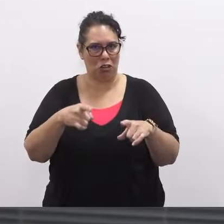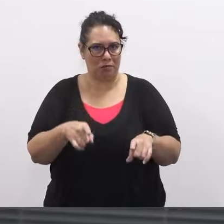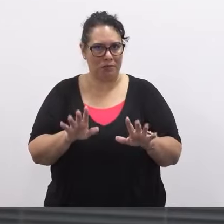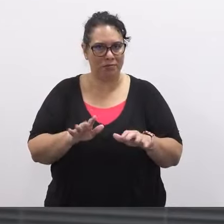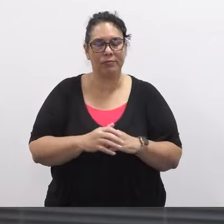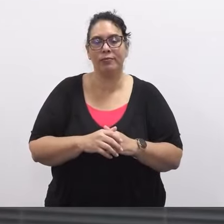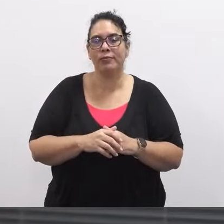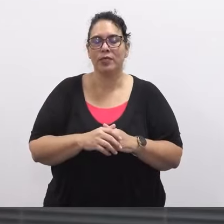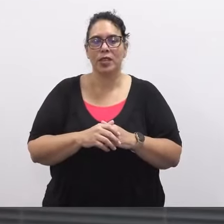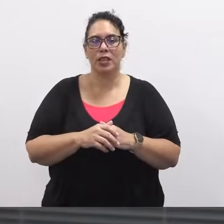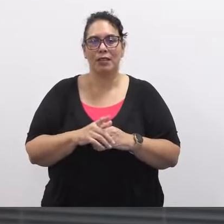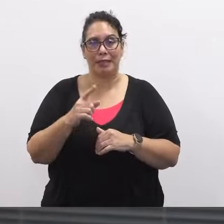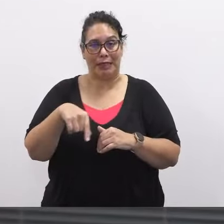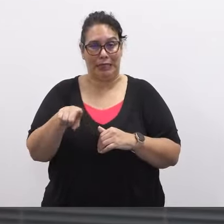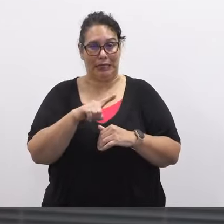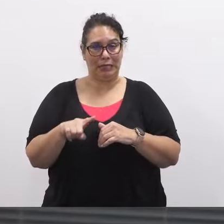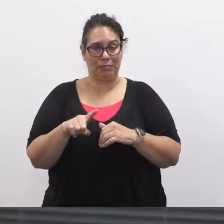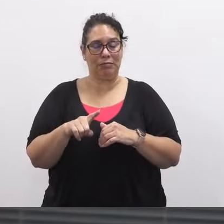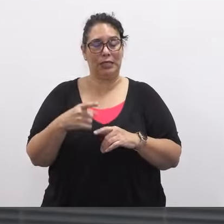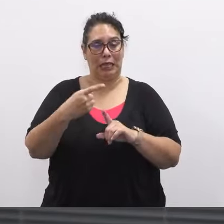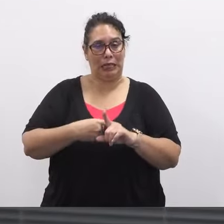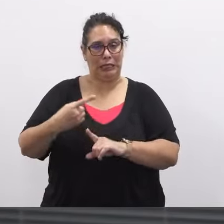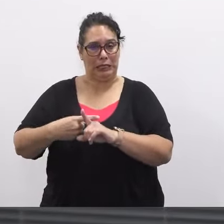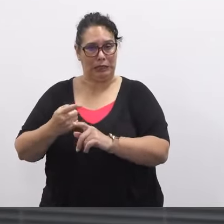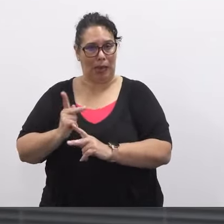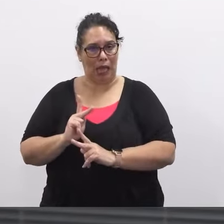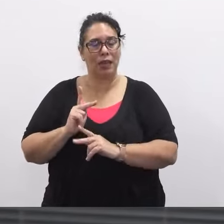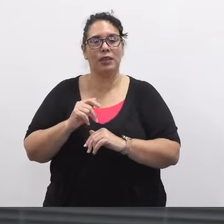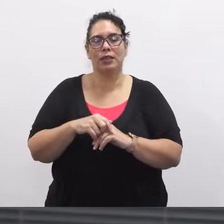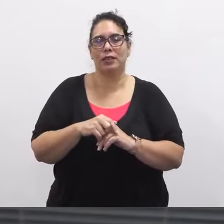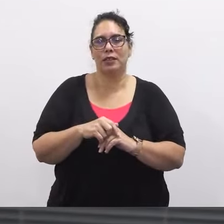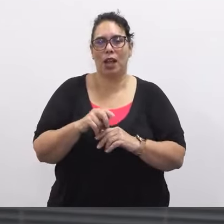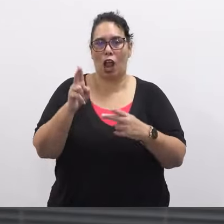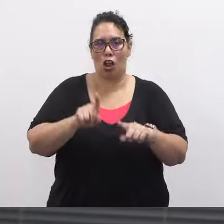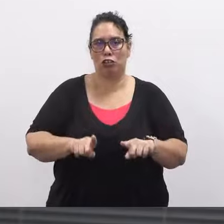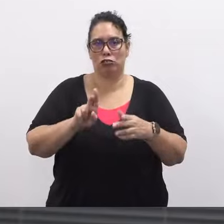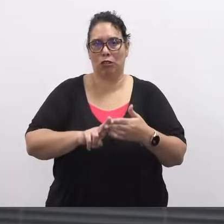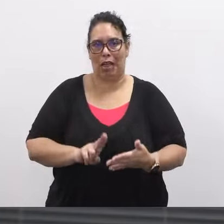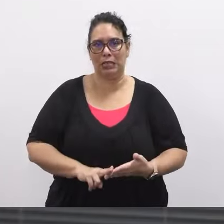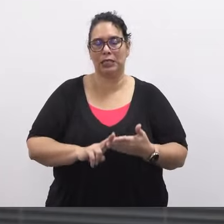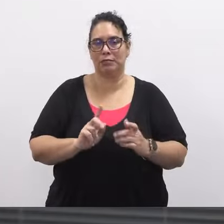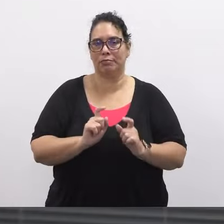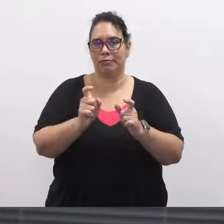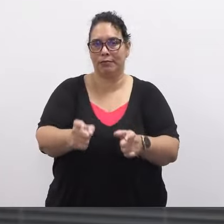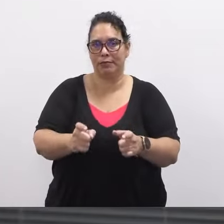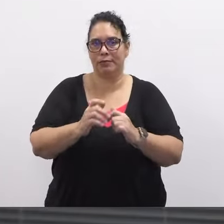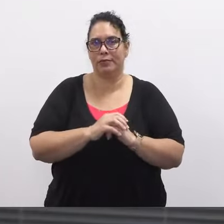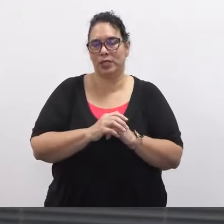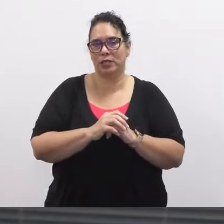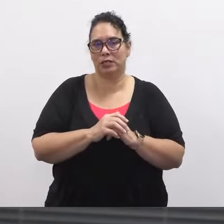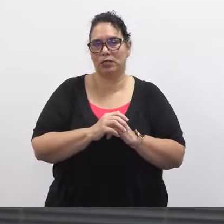Under these provisions, lease-leaseback contracts have to be solicited and awarded to really proposer